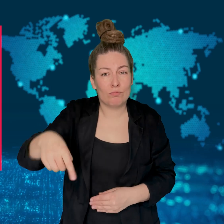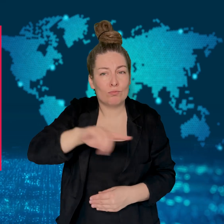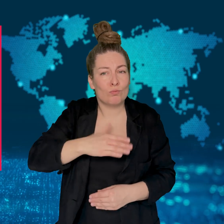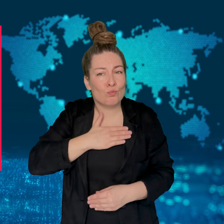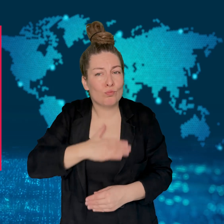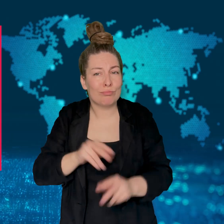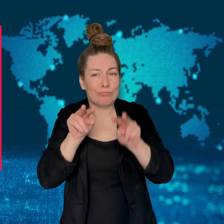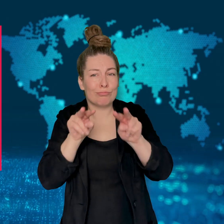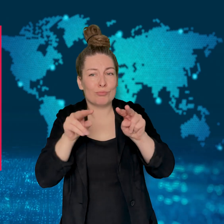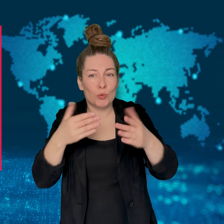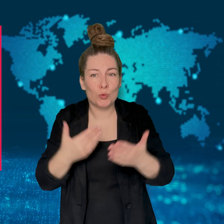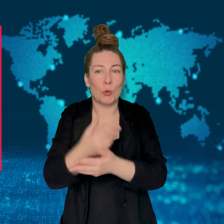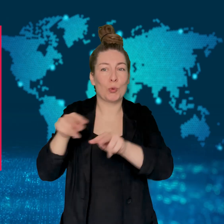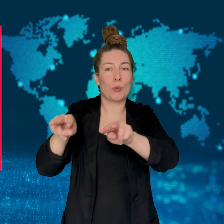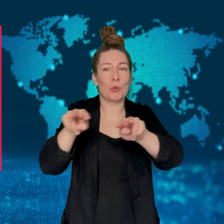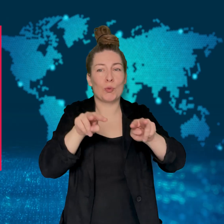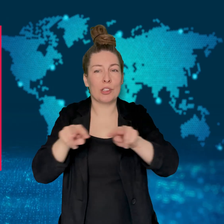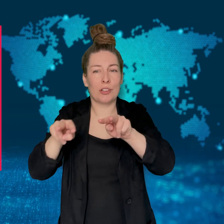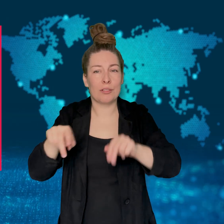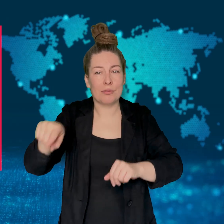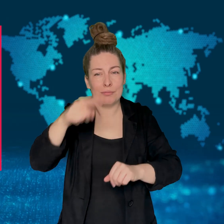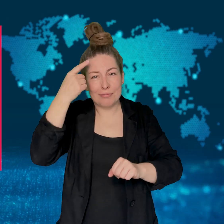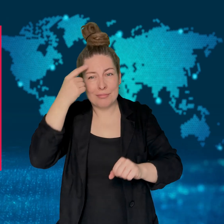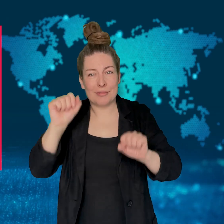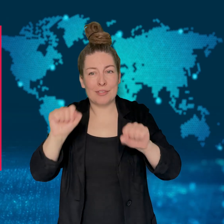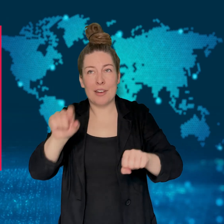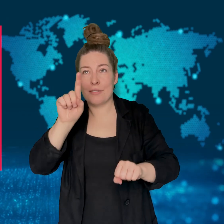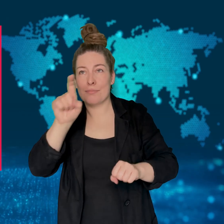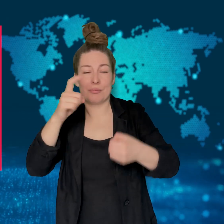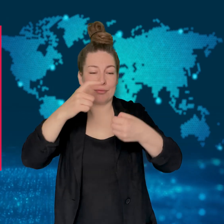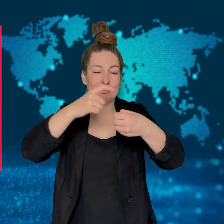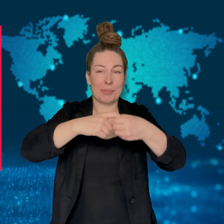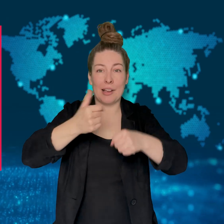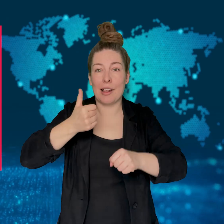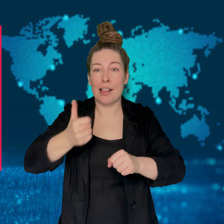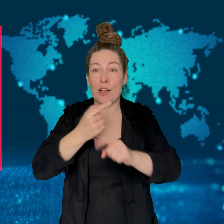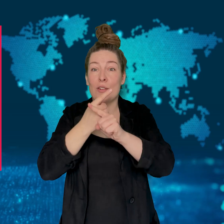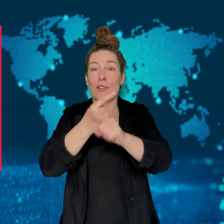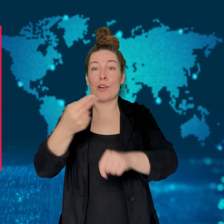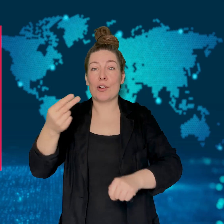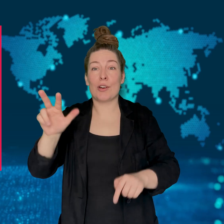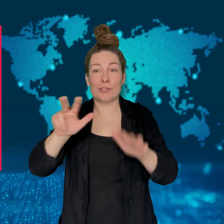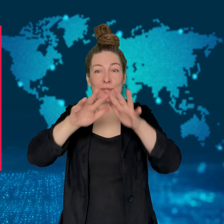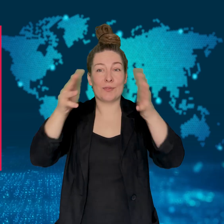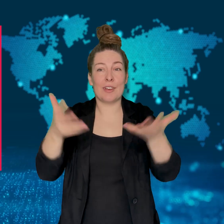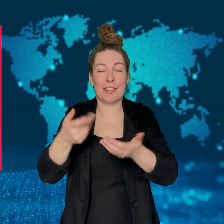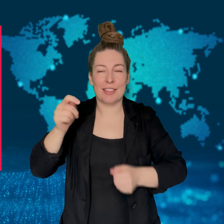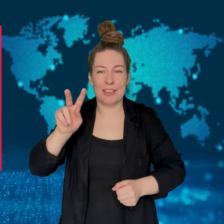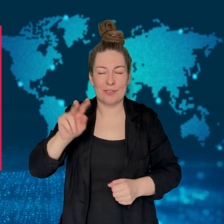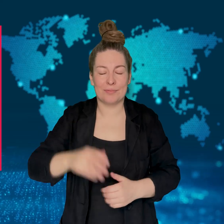Don't forget to subscribe, like, and follow H3 World TV to get new video updates!